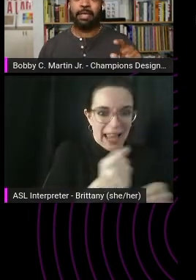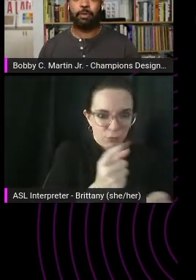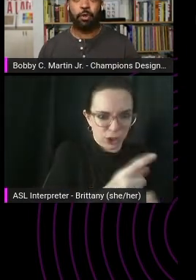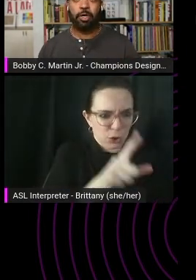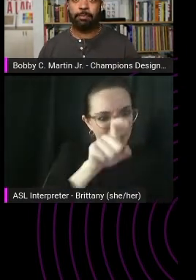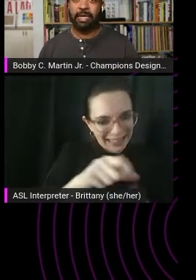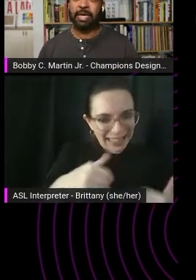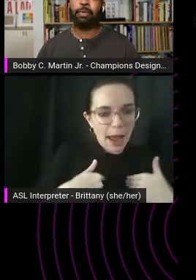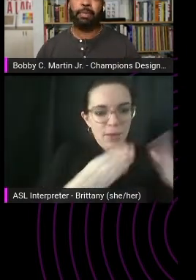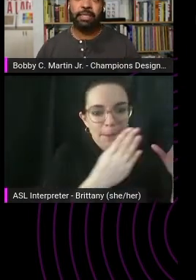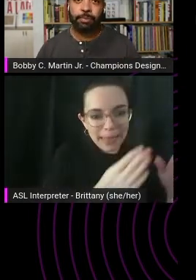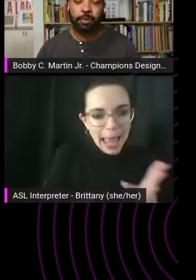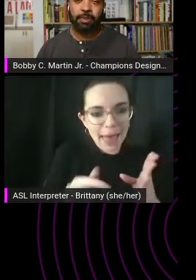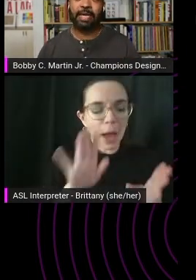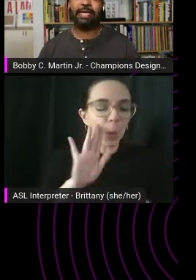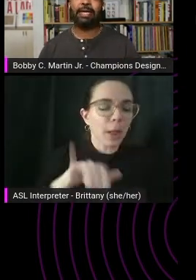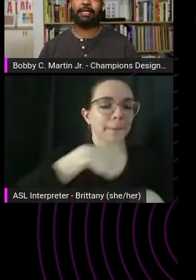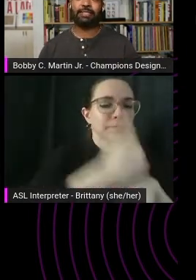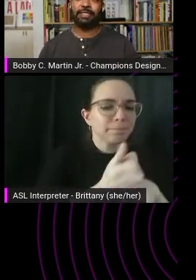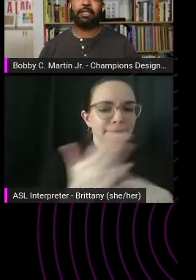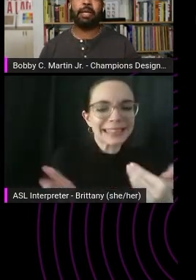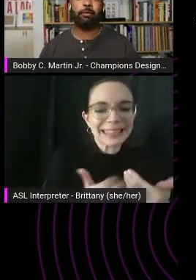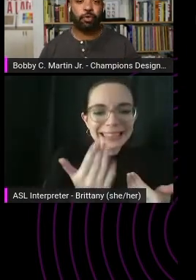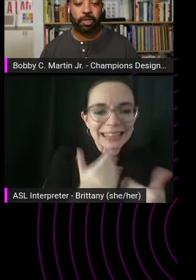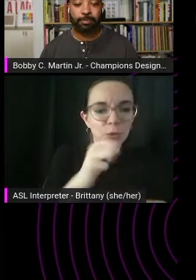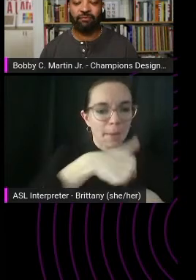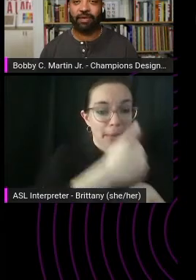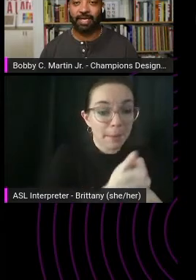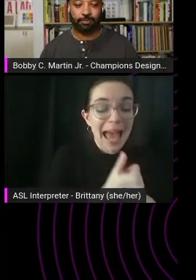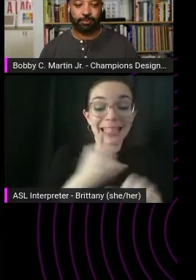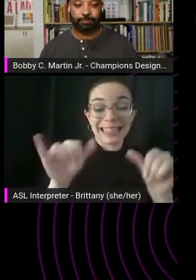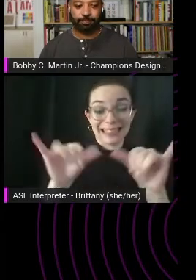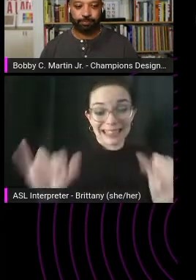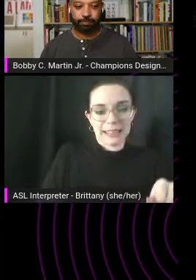that was going to be implementable. They needed a system that was going to be flexible.